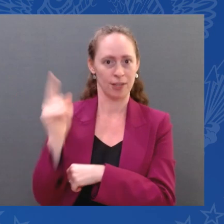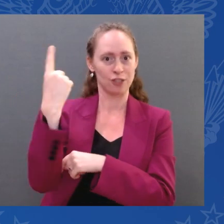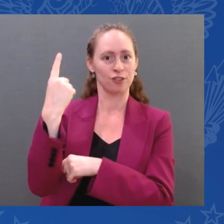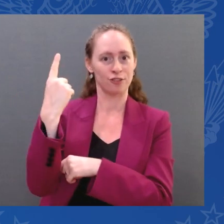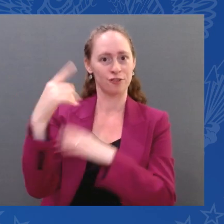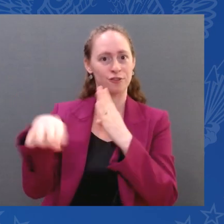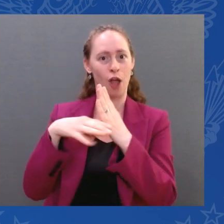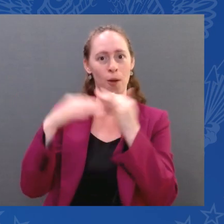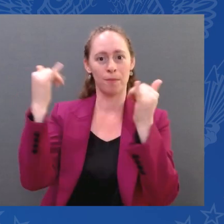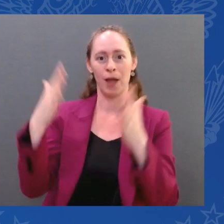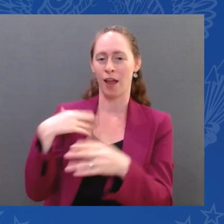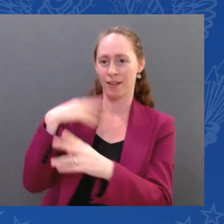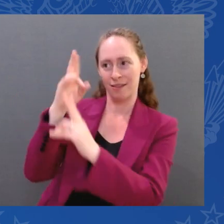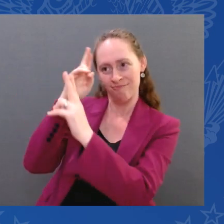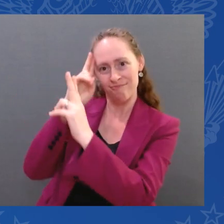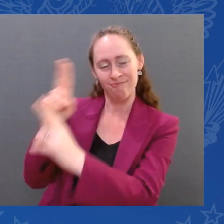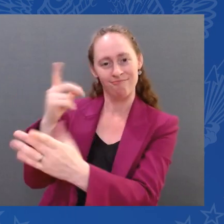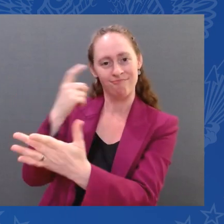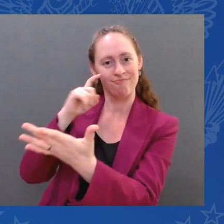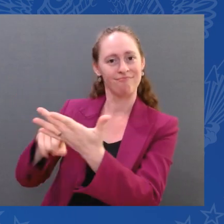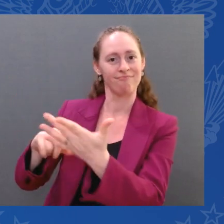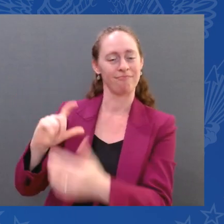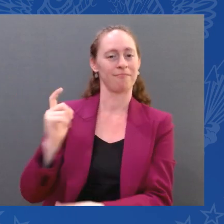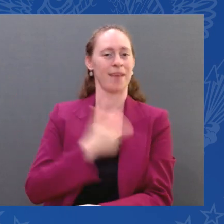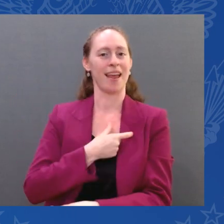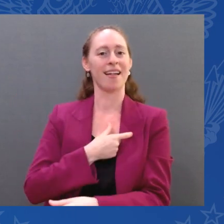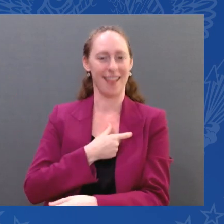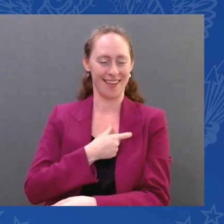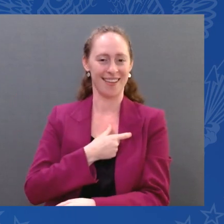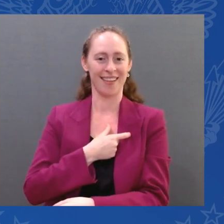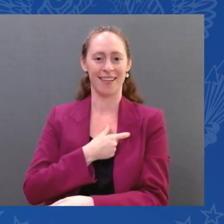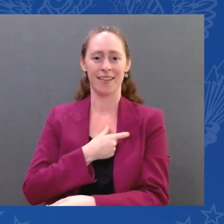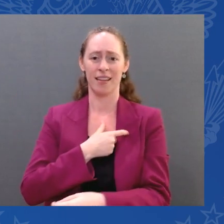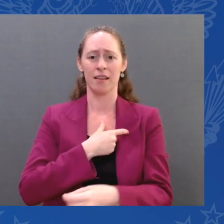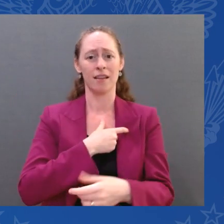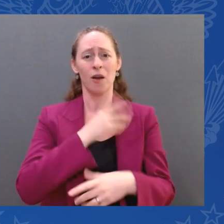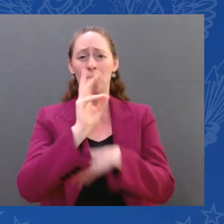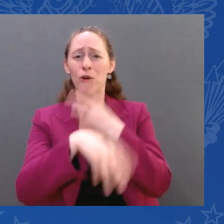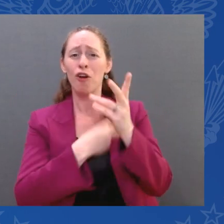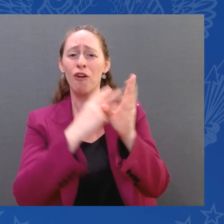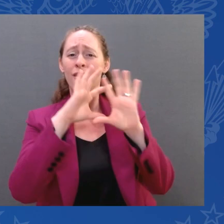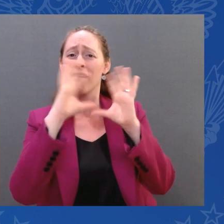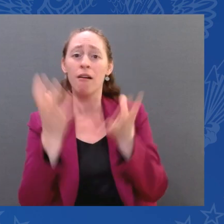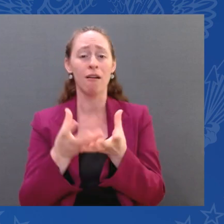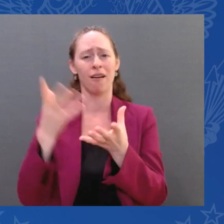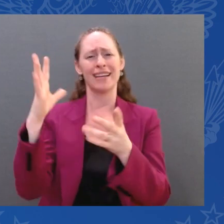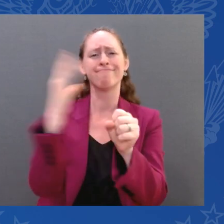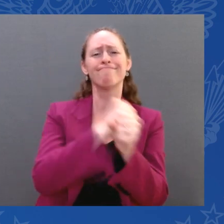Megan is a champion for essential American truth that everyone is entitled to be treated